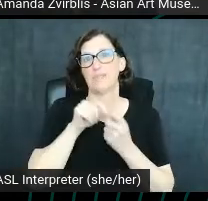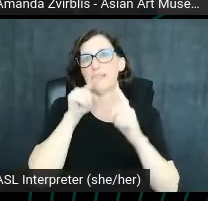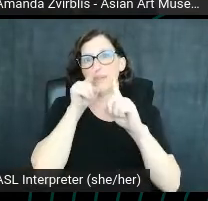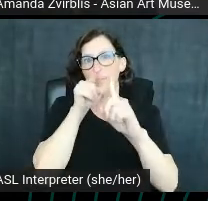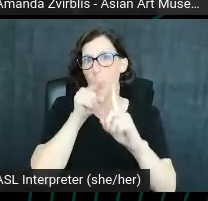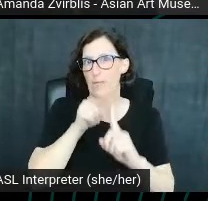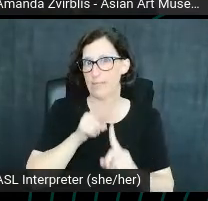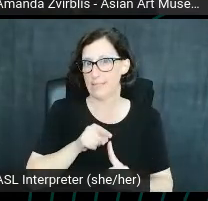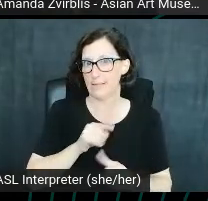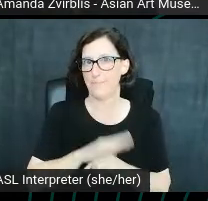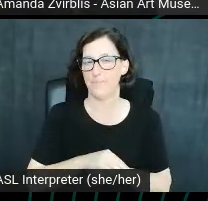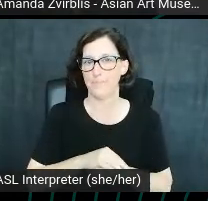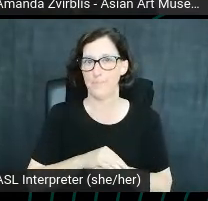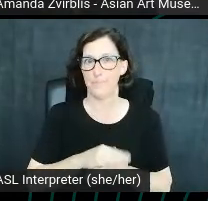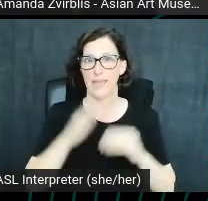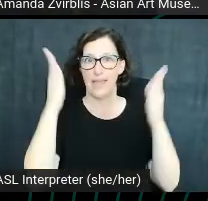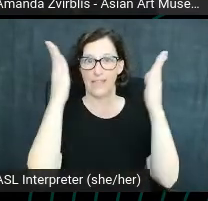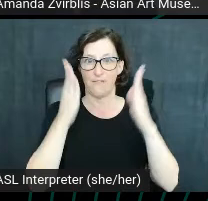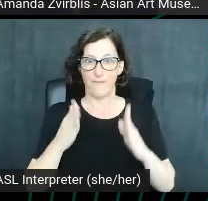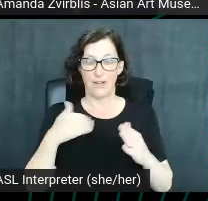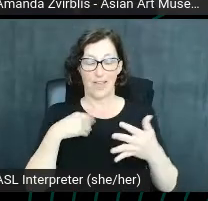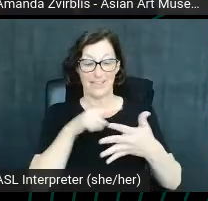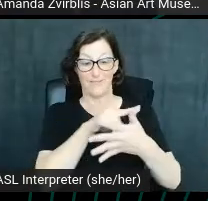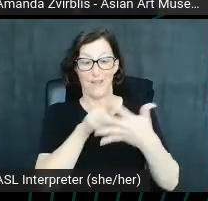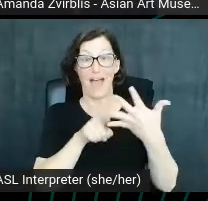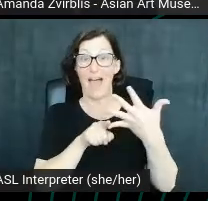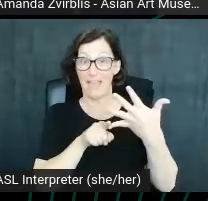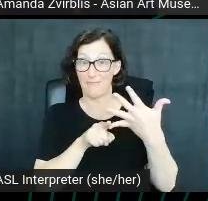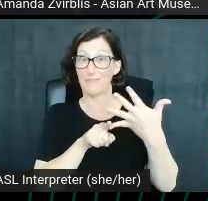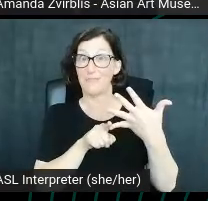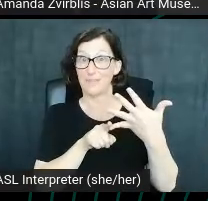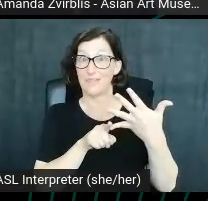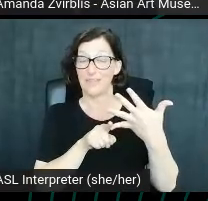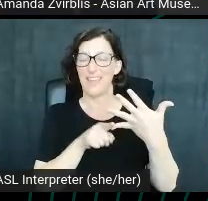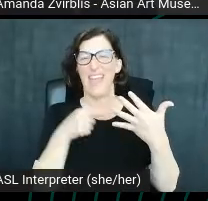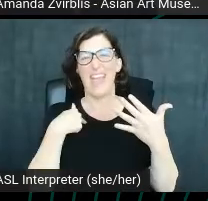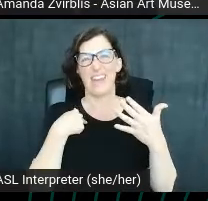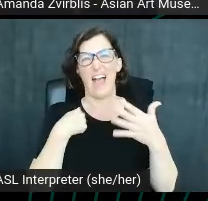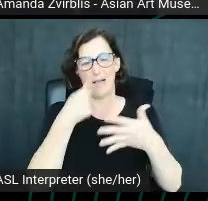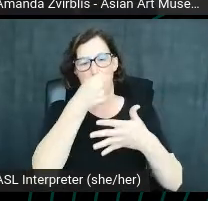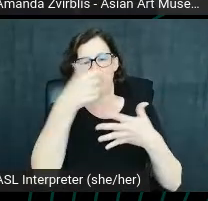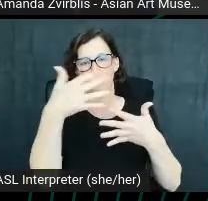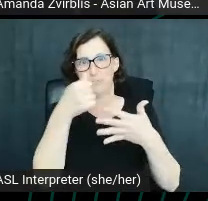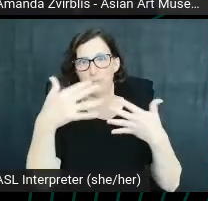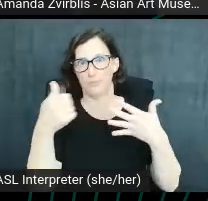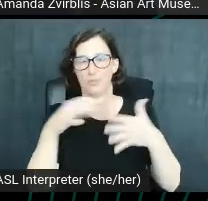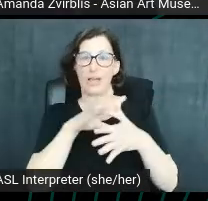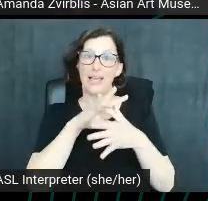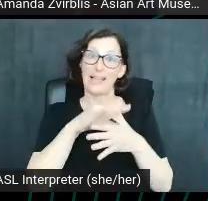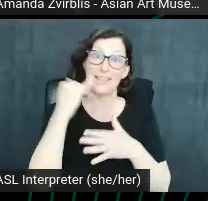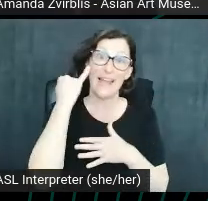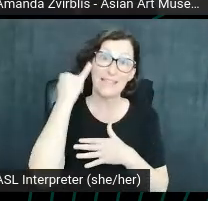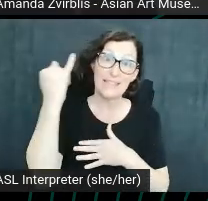The funnel I'm sharing has five steps, and in the following slides I'll share content ideas, video examples,